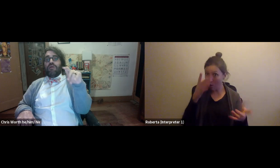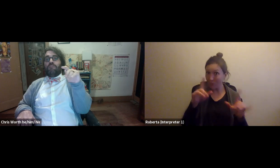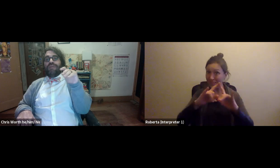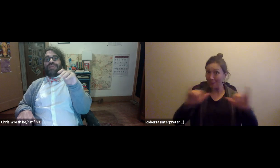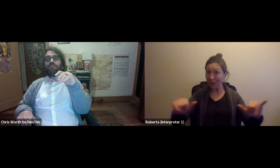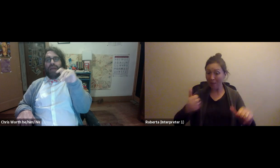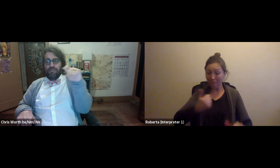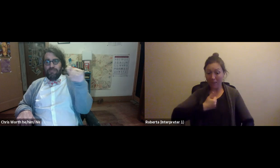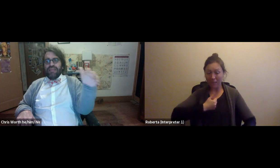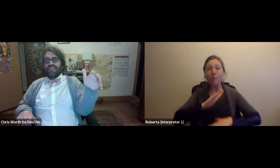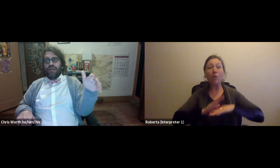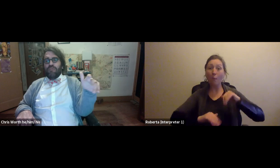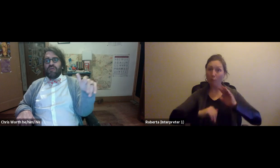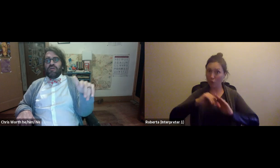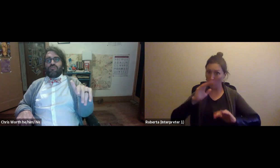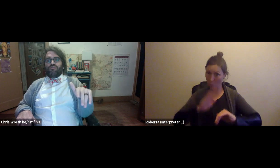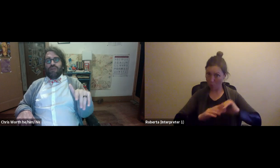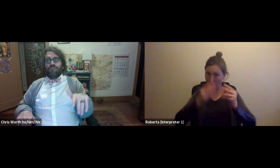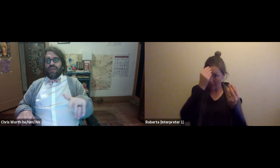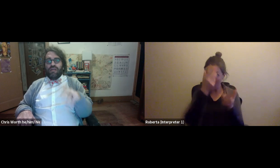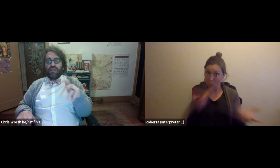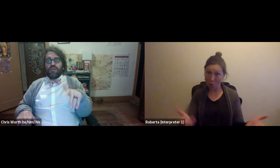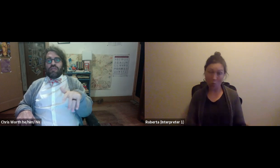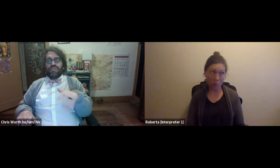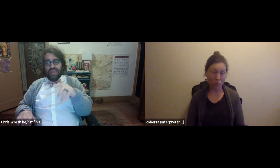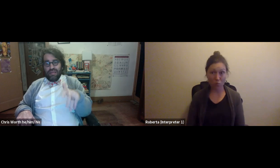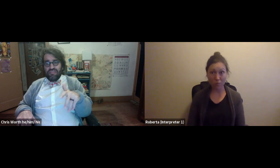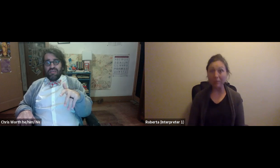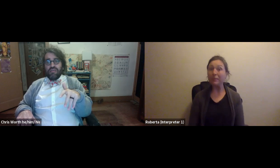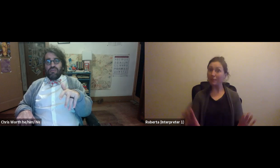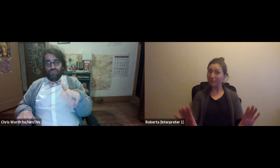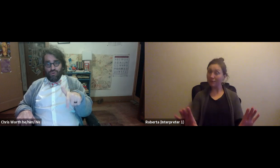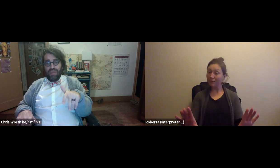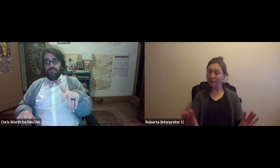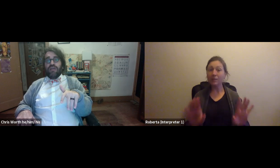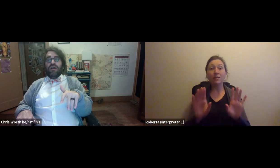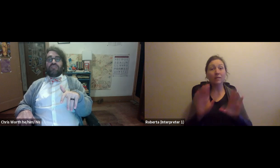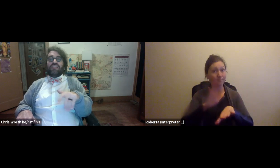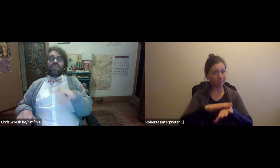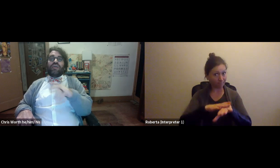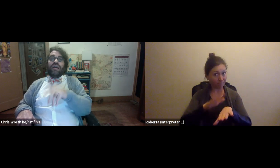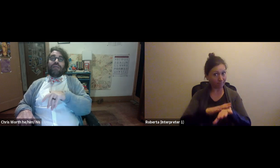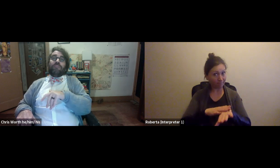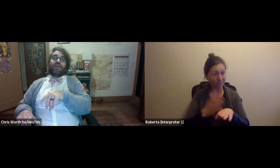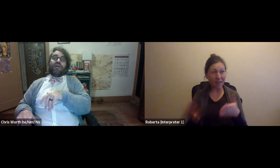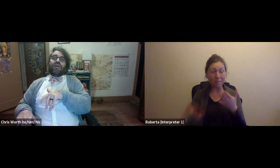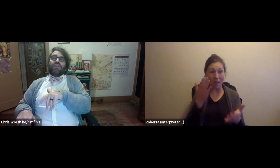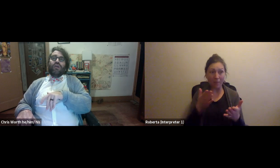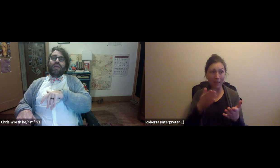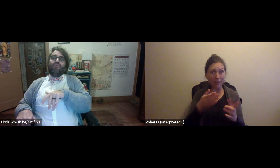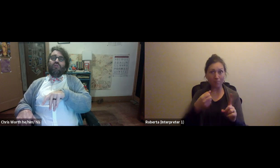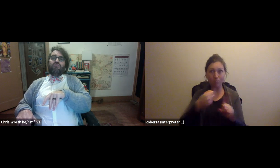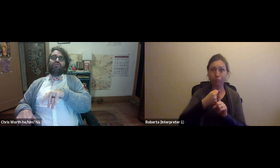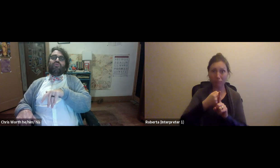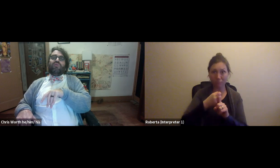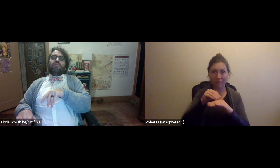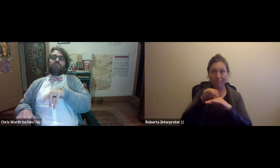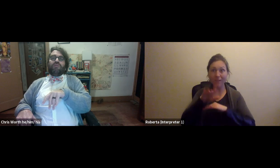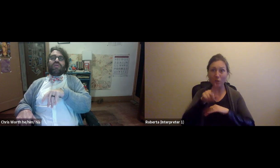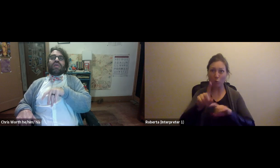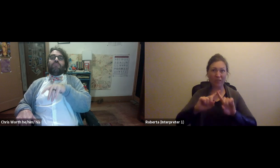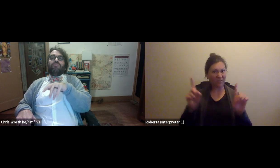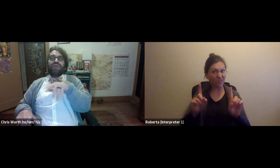but there might be some triggering things to it because, you know, in order to really embrace